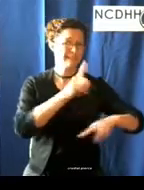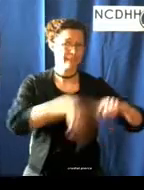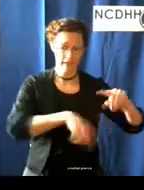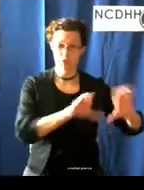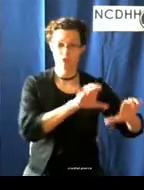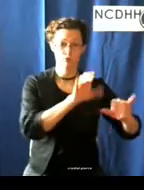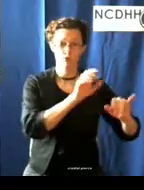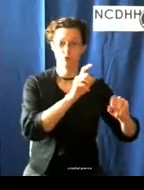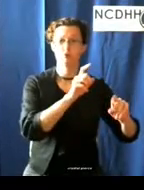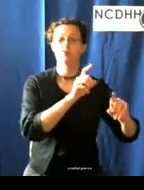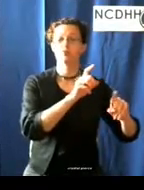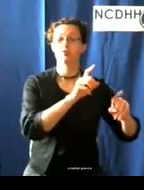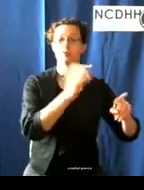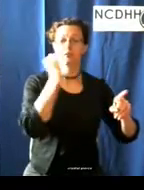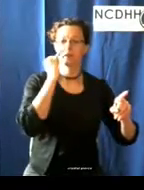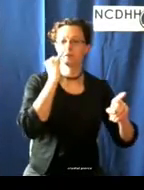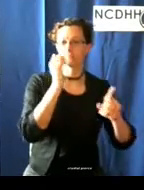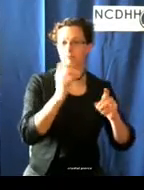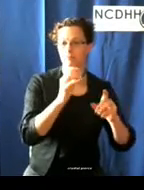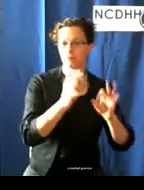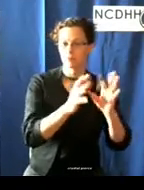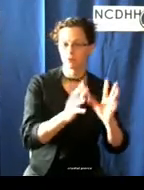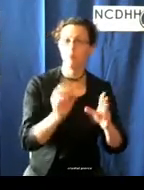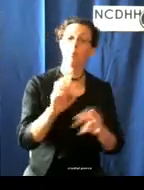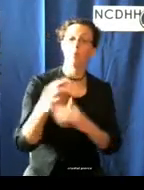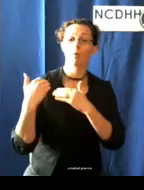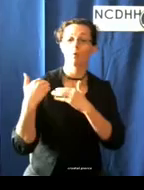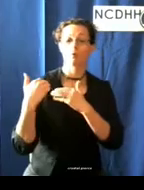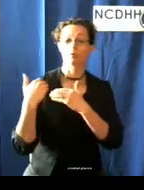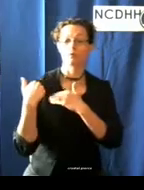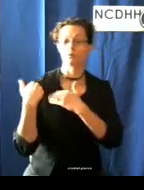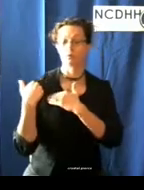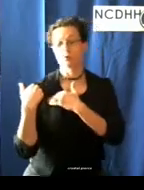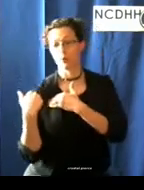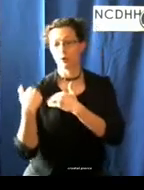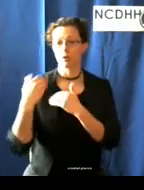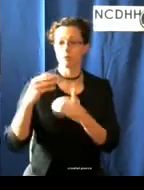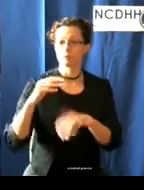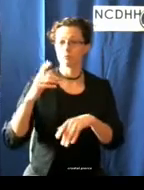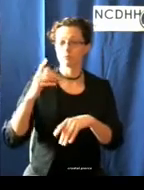FINANCIAL OR ADMINISTRATIVE BURDEN SO WHEN THEY ARE HAVING THAT